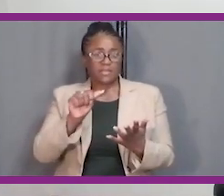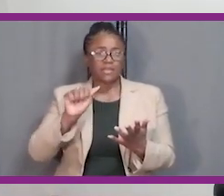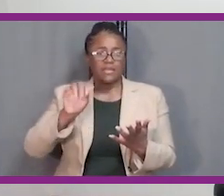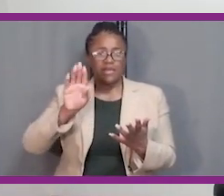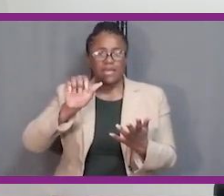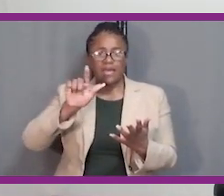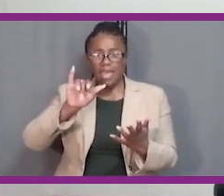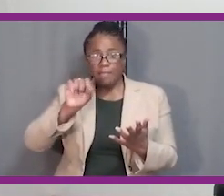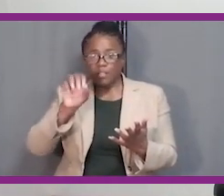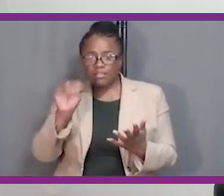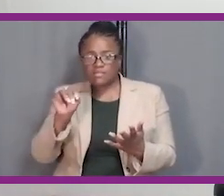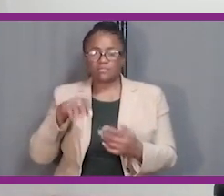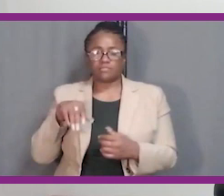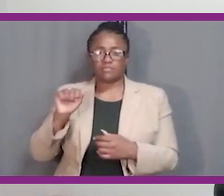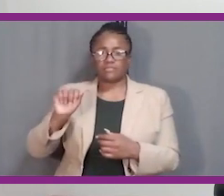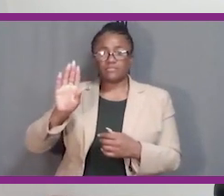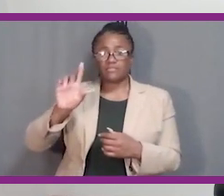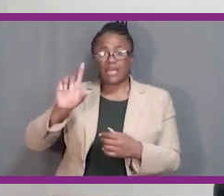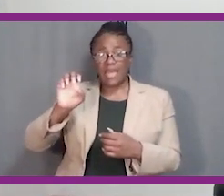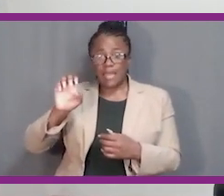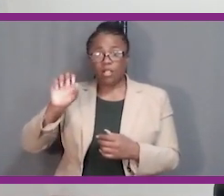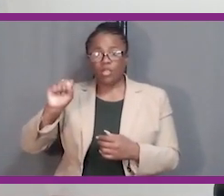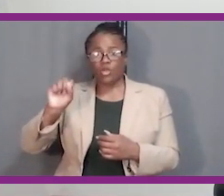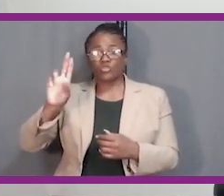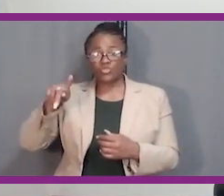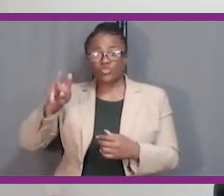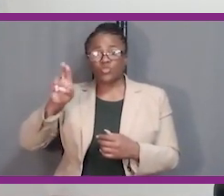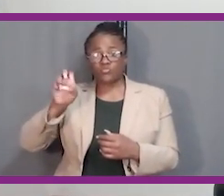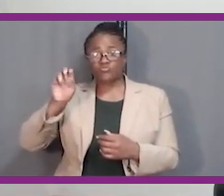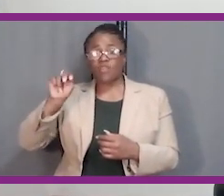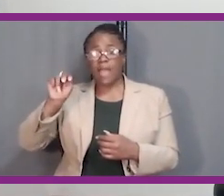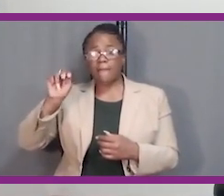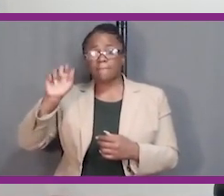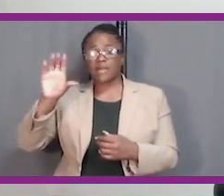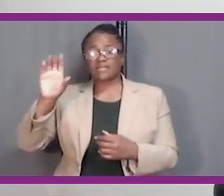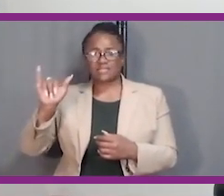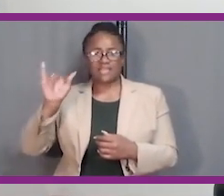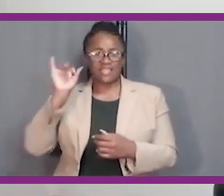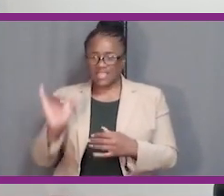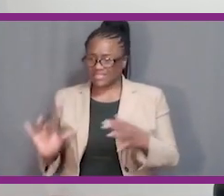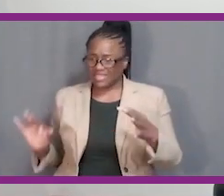of oppression and all other systems of violence. And so we have to work to dismantle them all. It